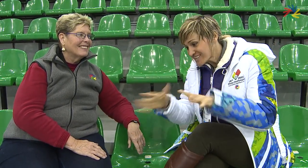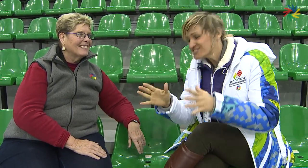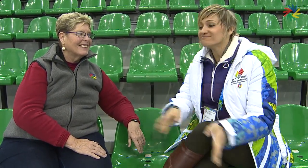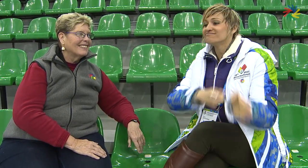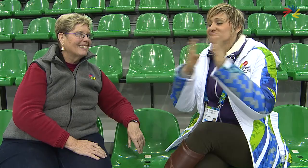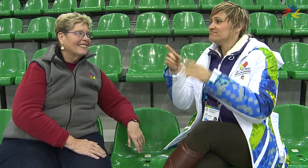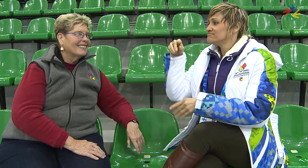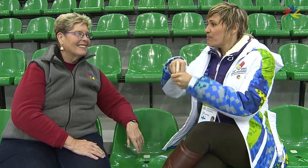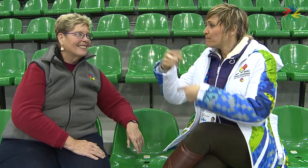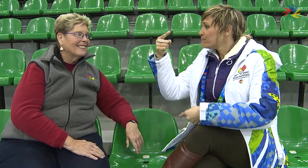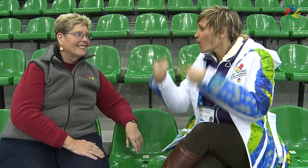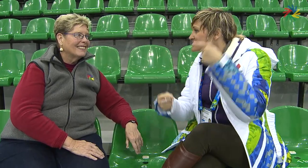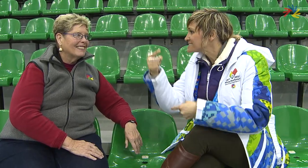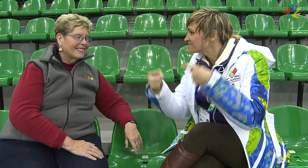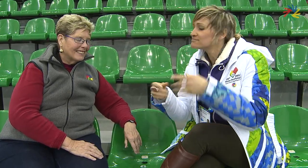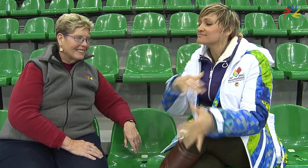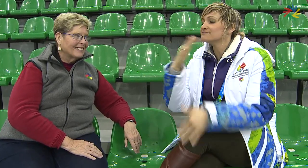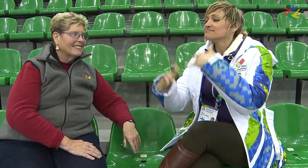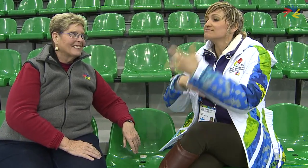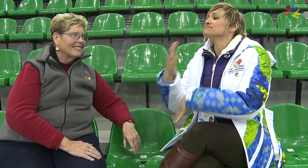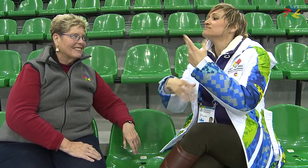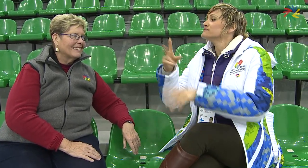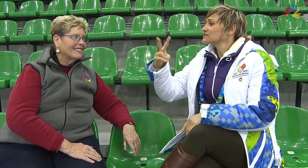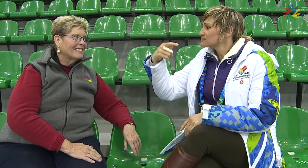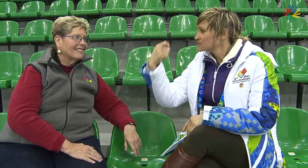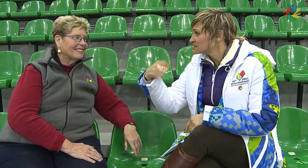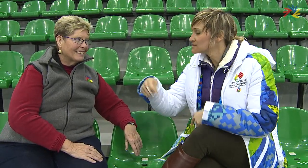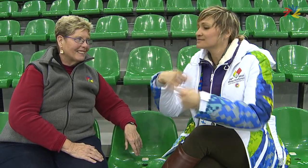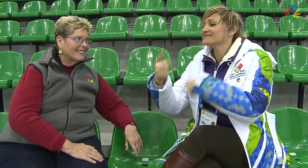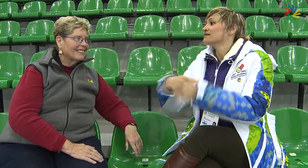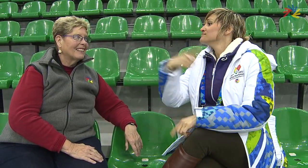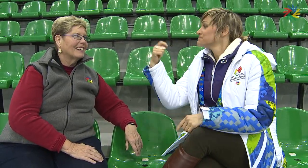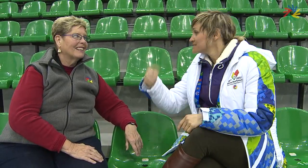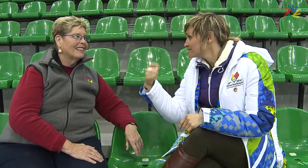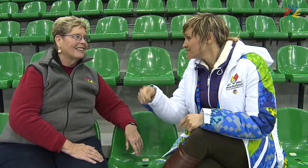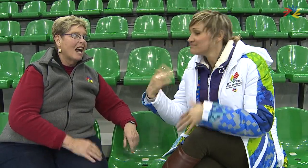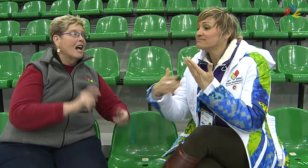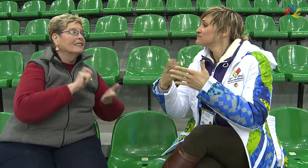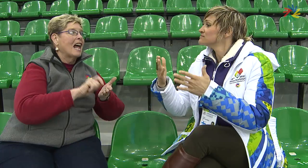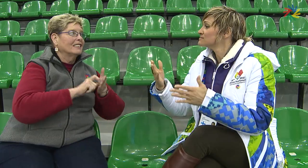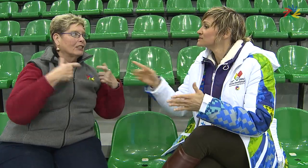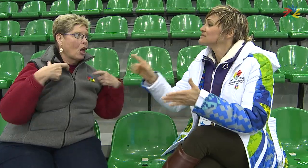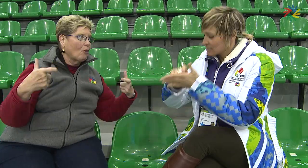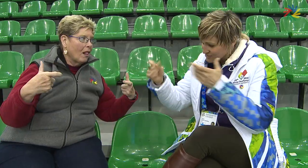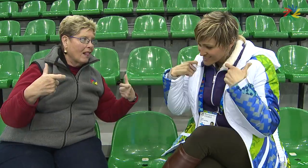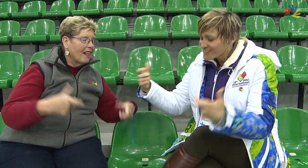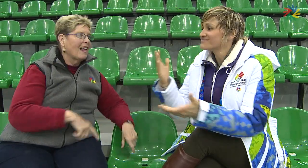herself as an athlete, as a politician, as the vice president, and as the president. I was the Secretary General. Secretary General, that's right!